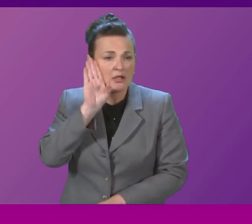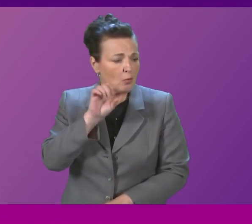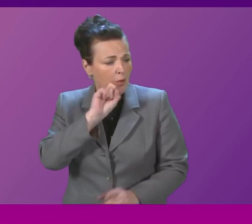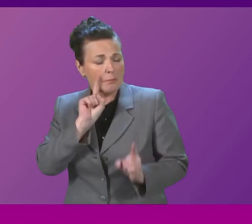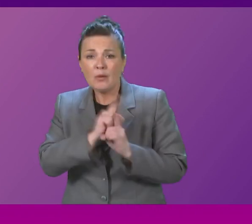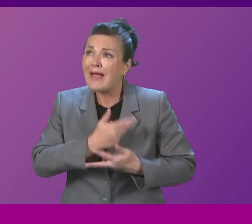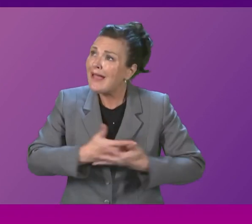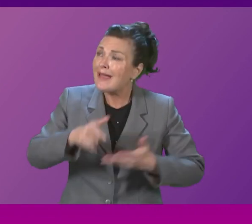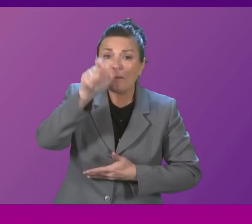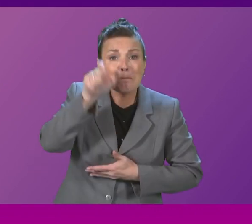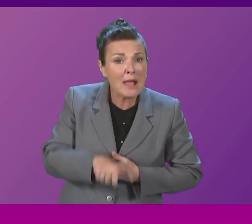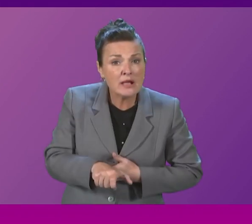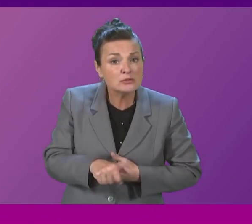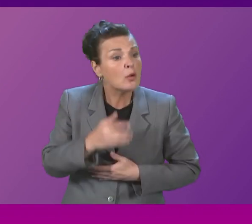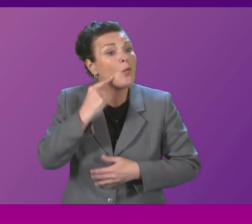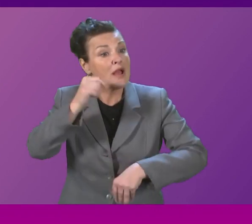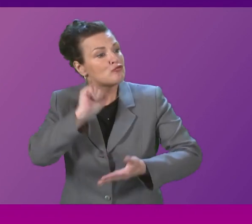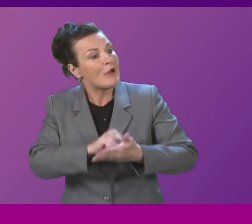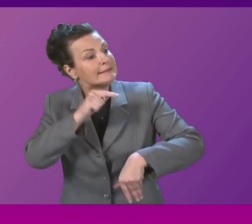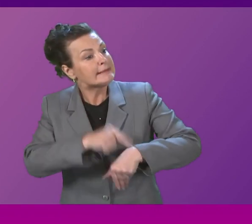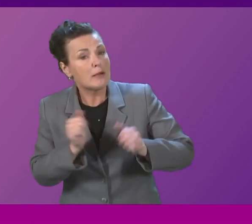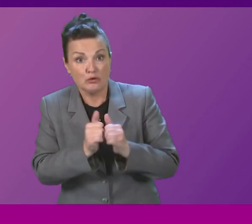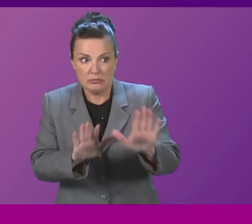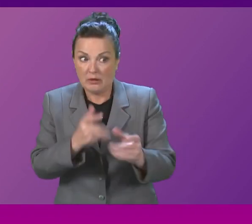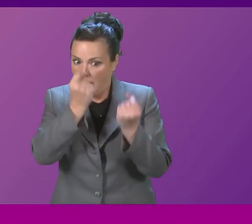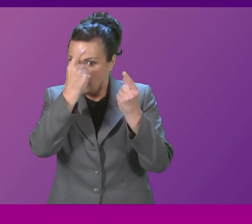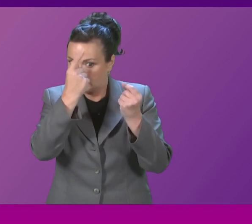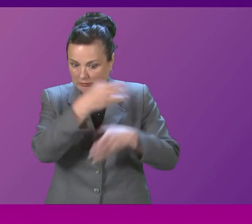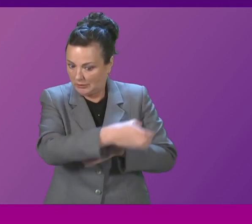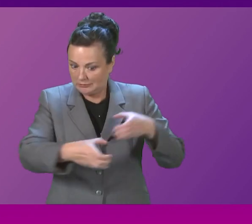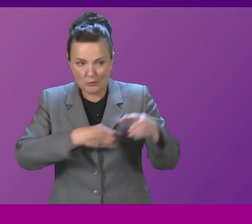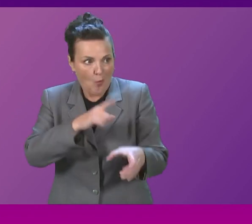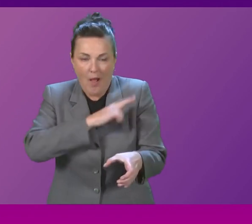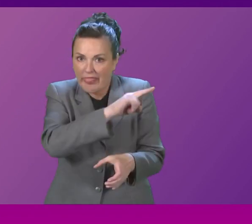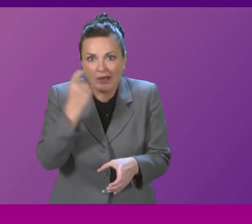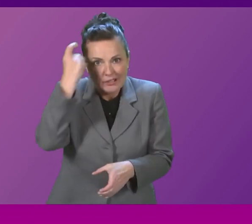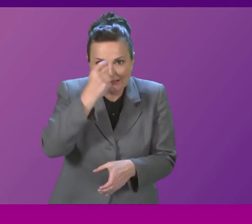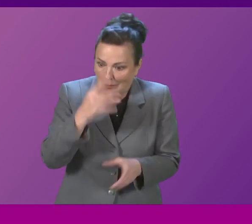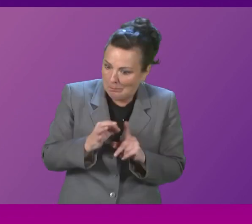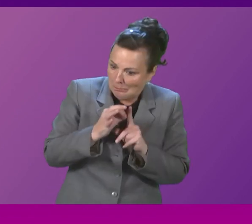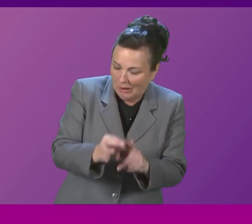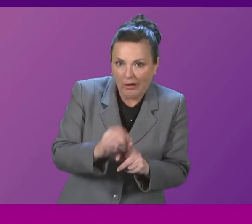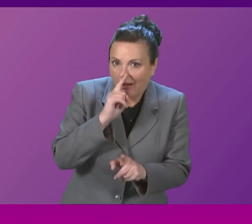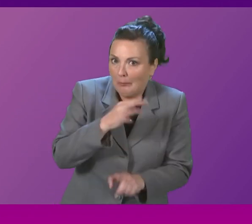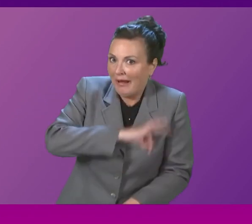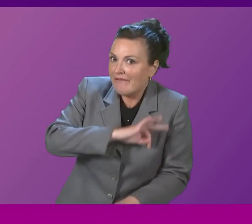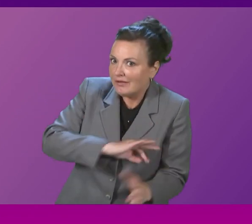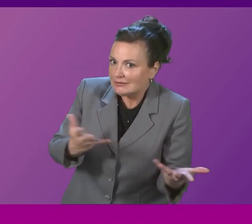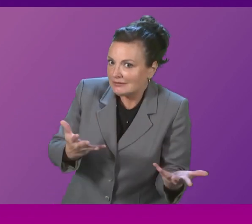suggestions, and I absolutely understand that somebody who is in that situation would consider that such a proposal would make a difference.